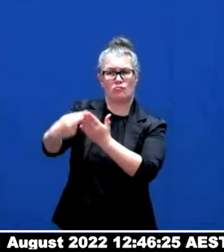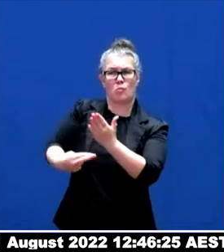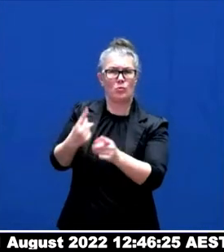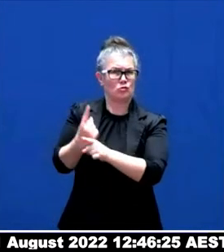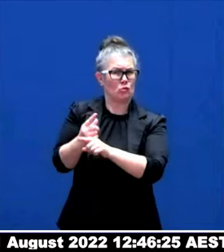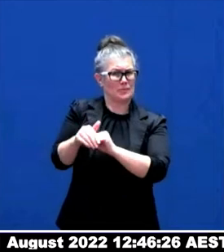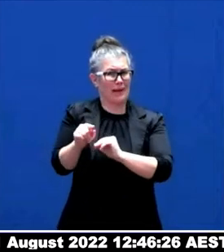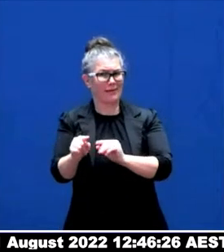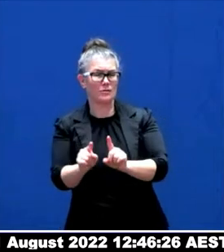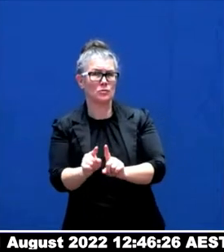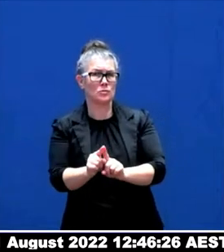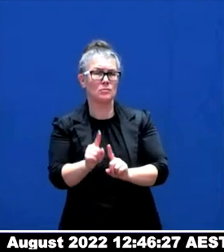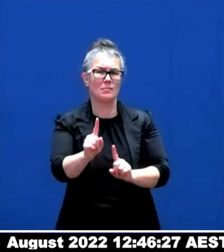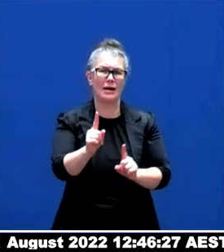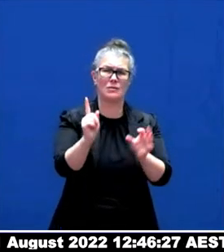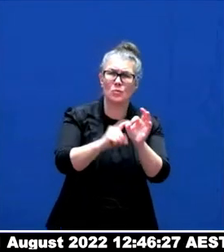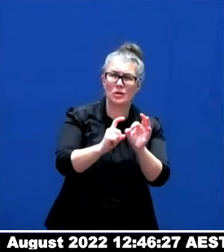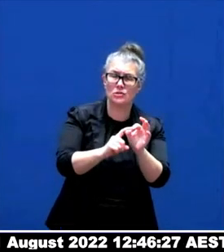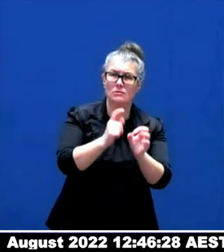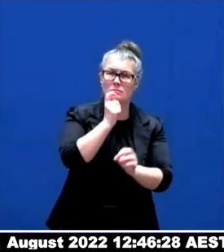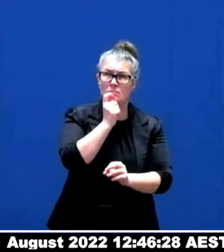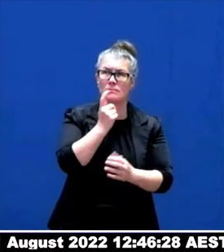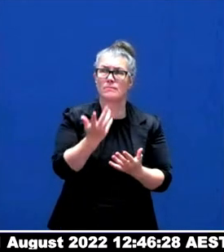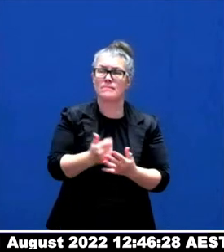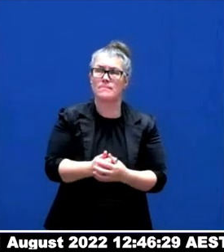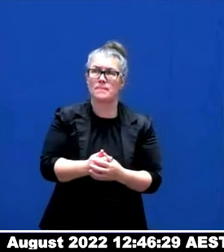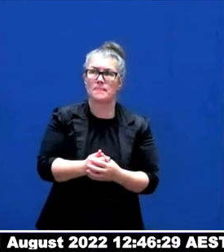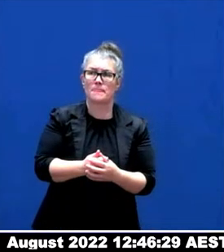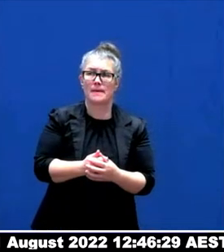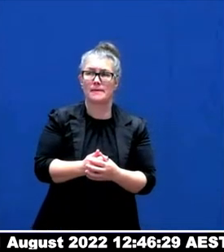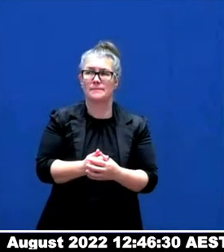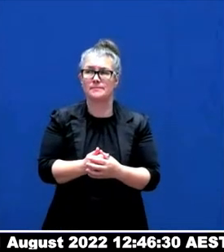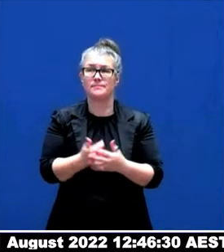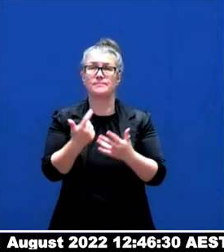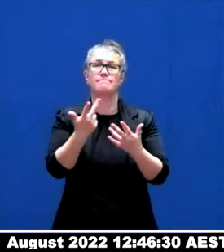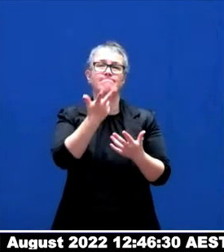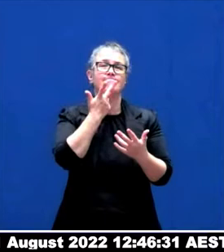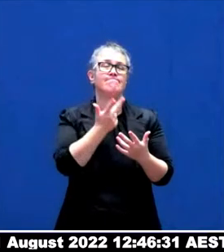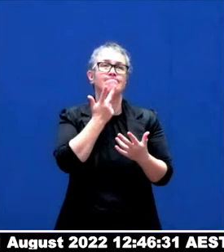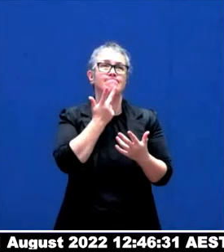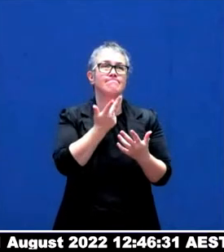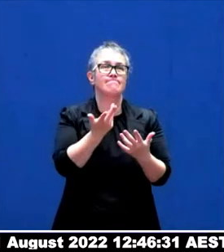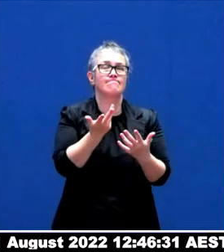I suppose the question might be if it was possible for New South Wales to respond in a